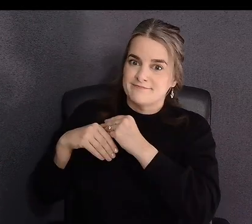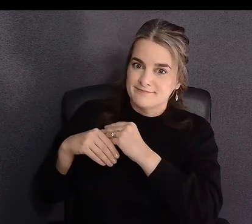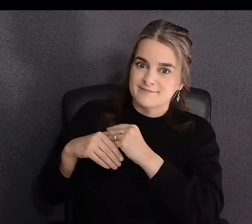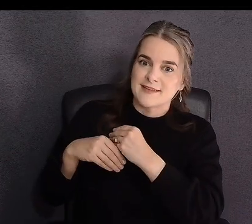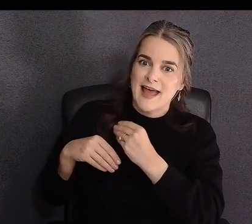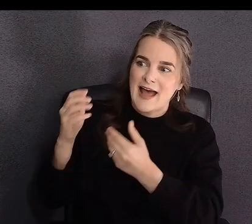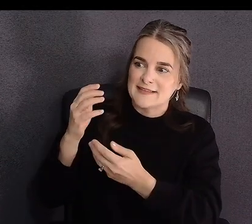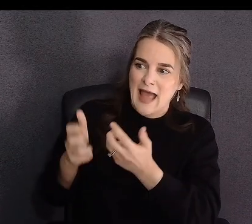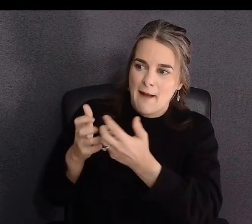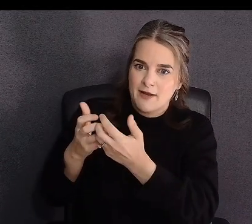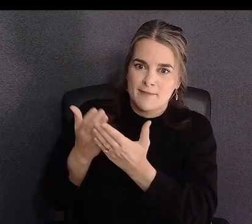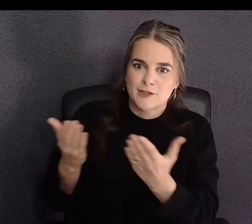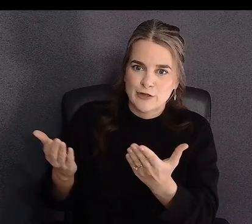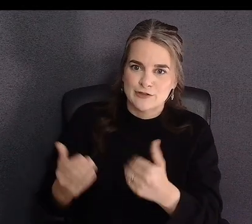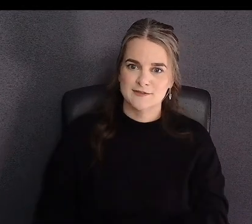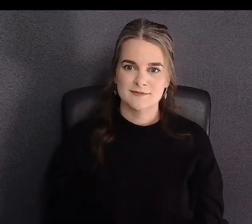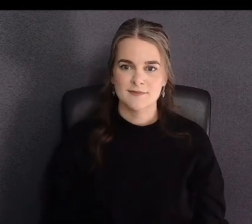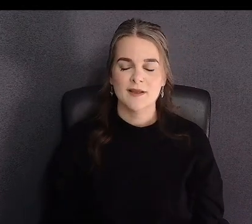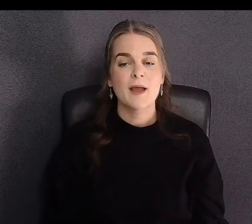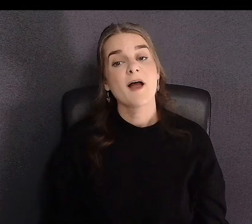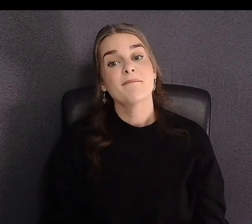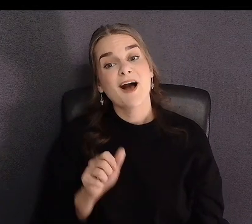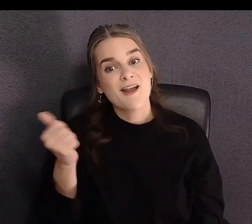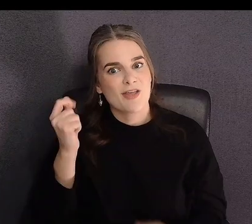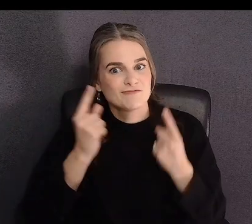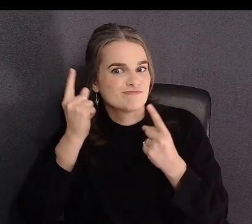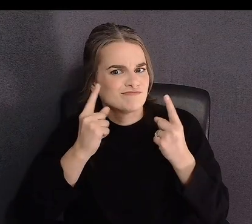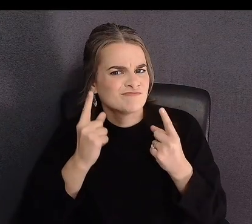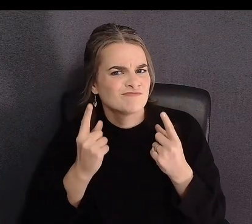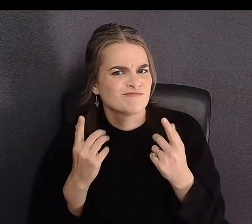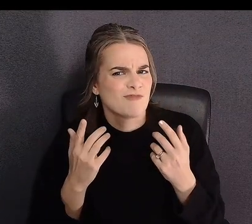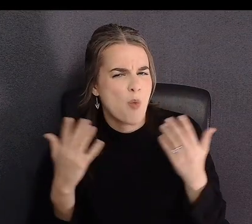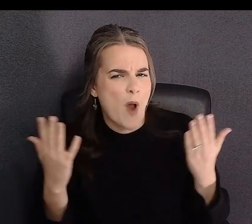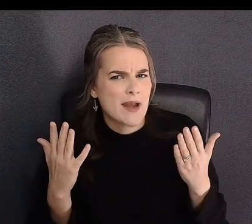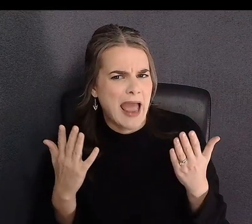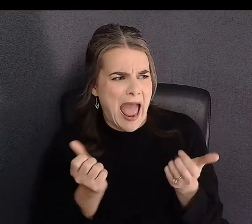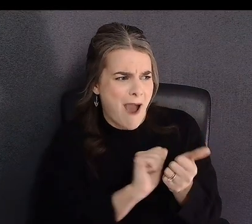And another consideration that I always think for folks, especially at home, is how clean it is, or how